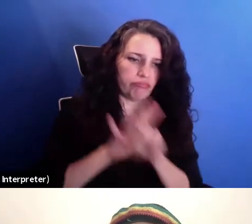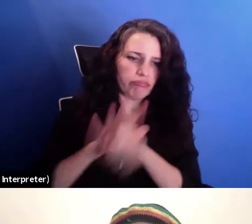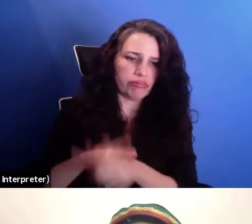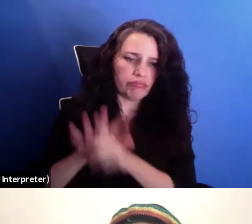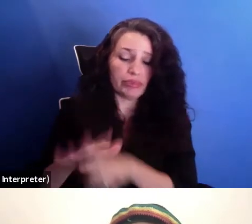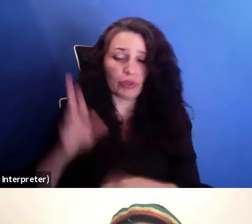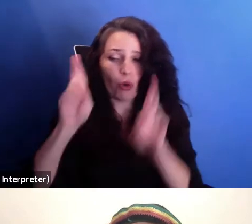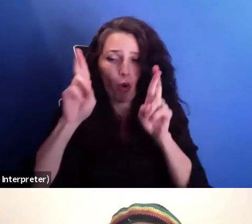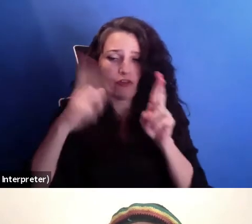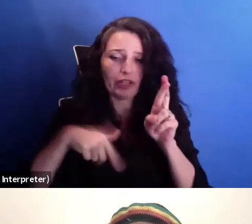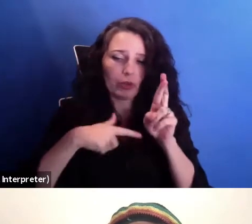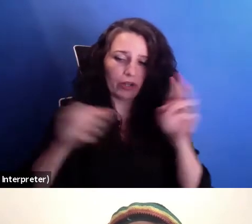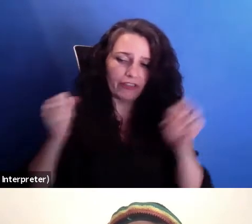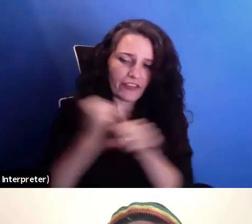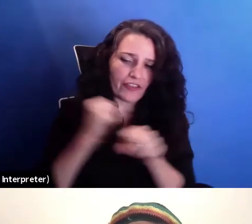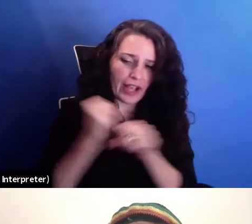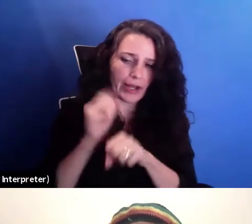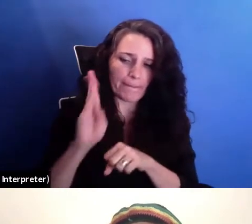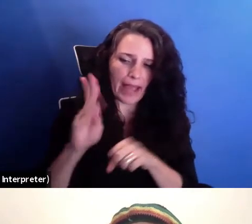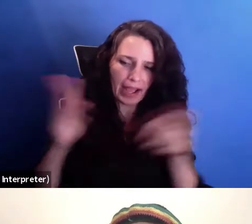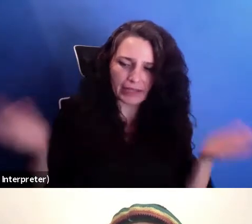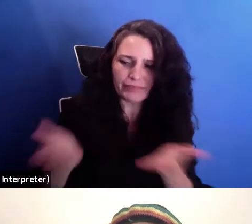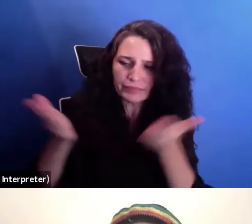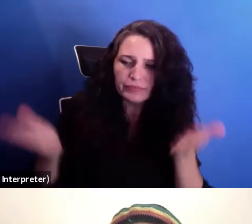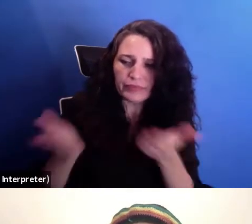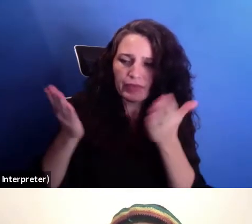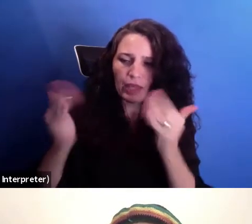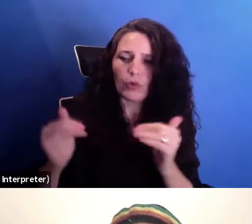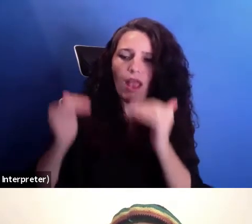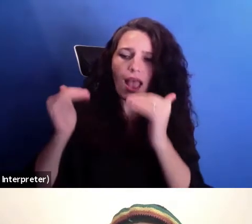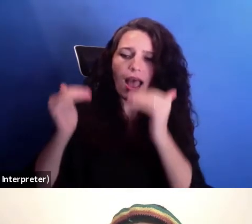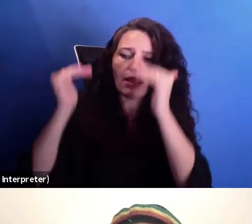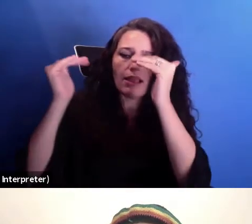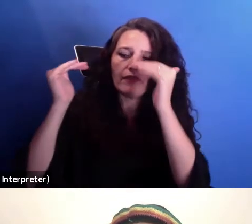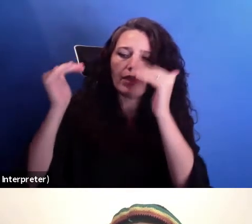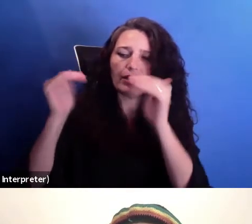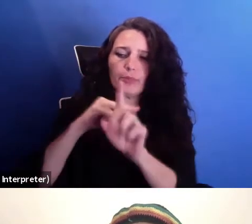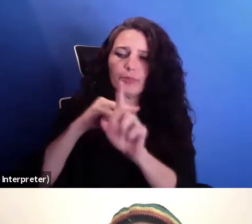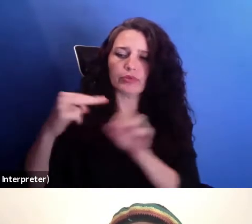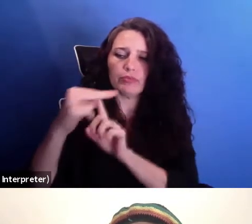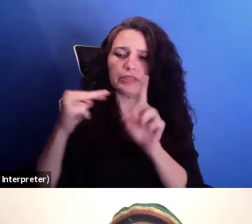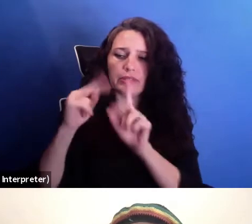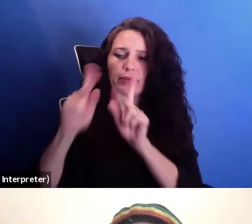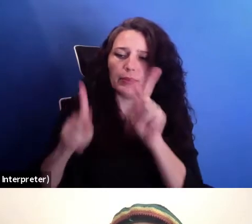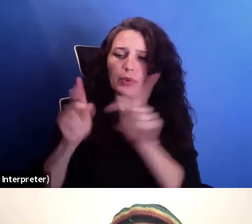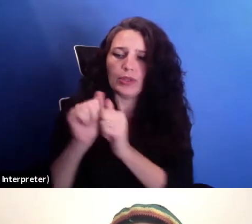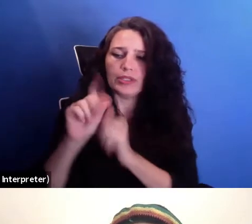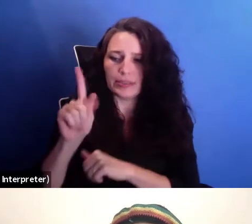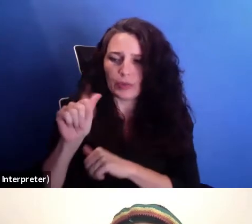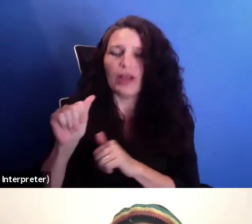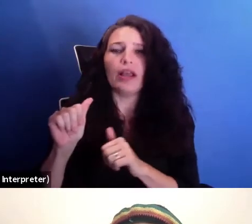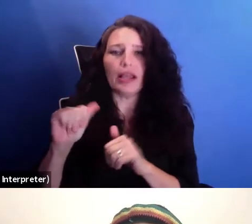that we're listening to and elevating the voices of people with disabilities in that discussion. Well, I think this is a good place